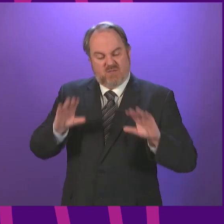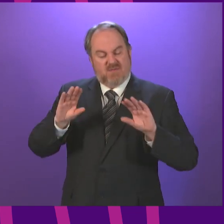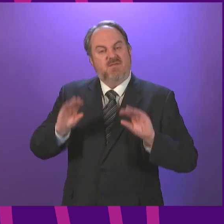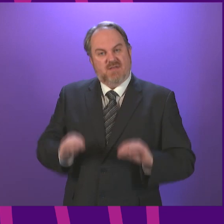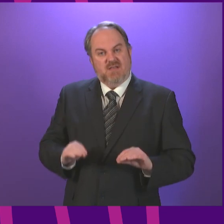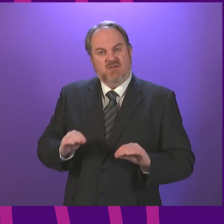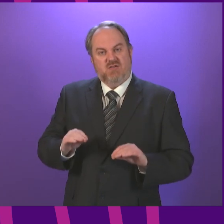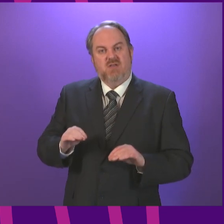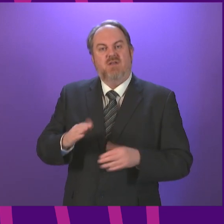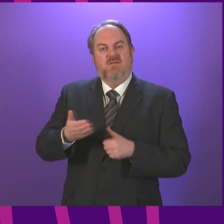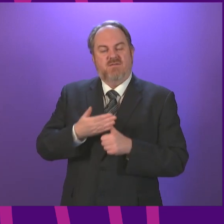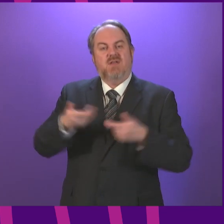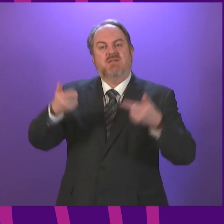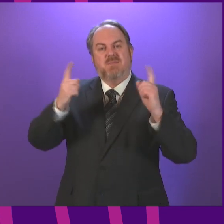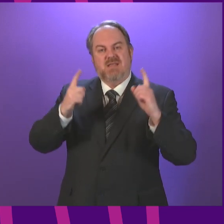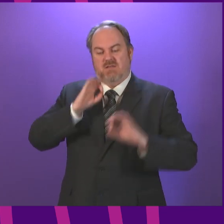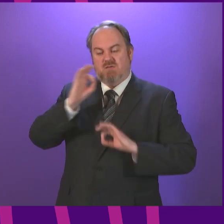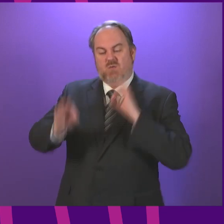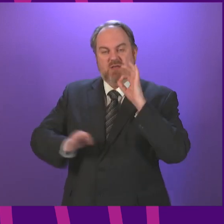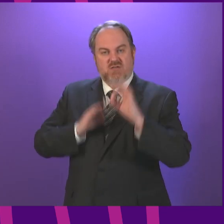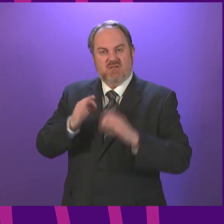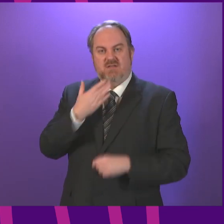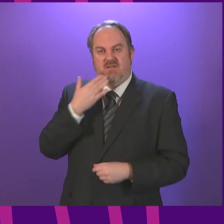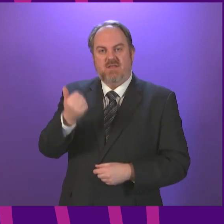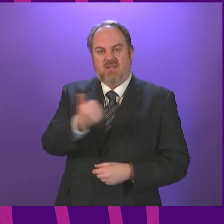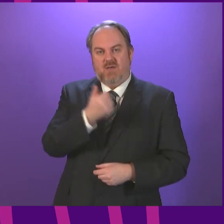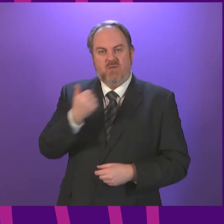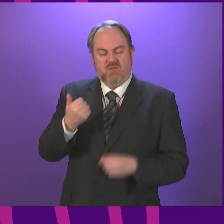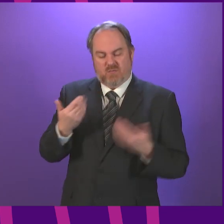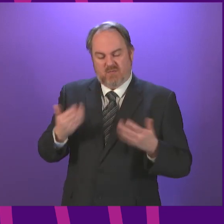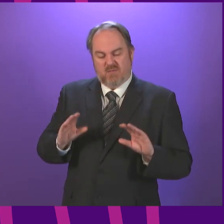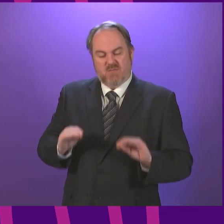There will be a short pause before we move to the next item of business, as I am conscious